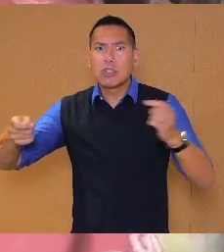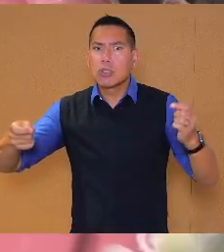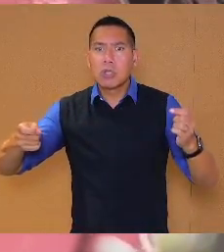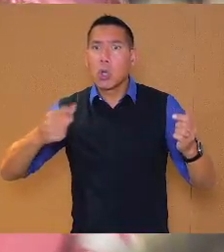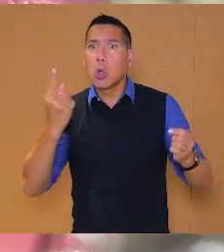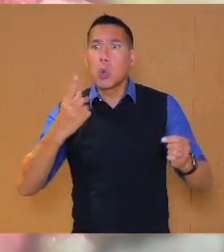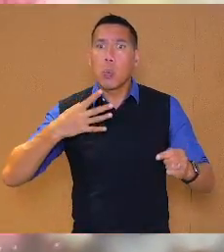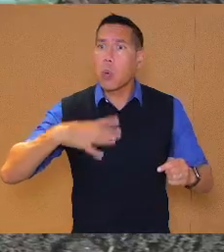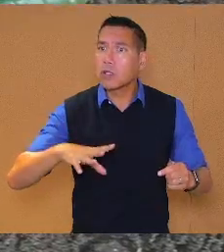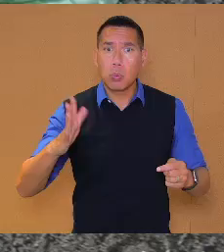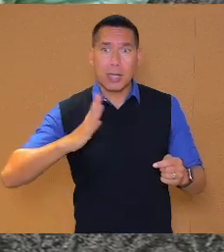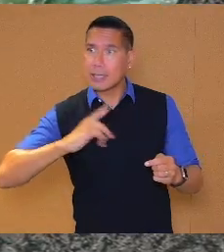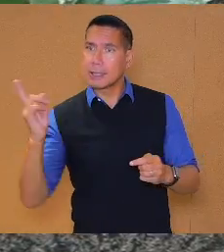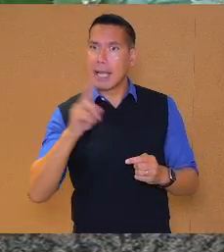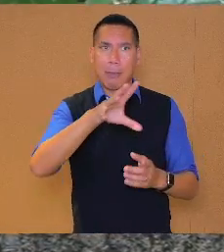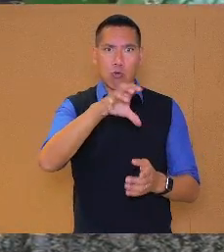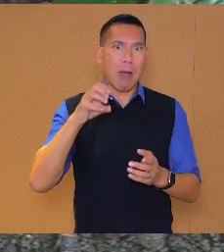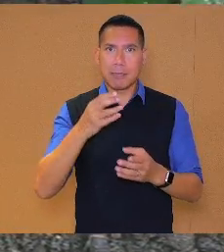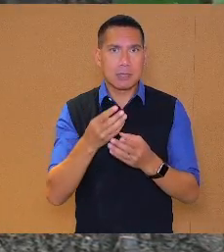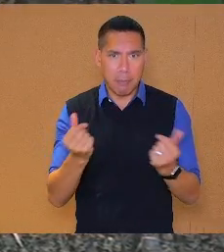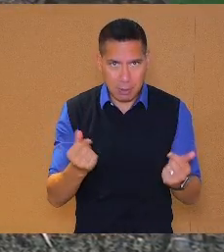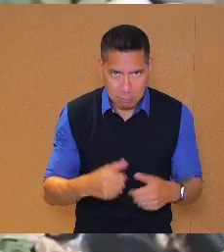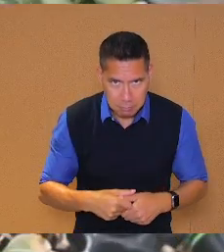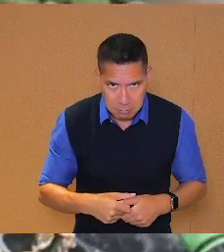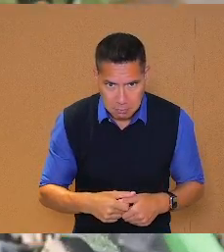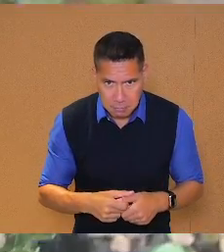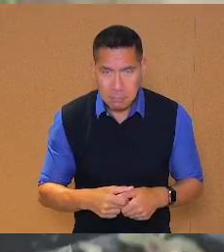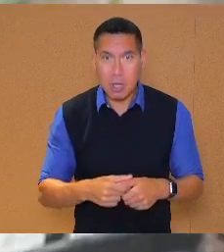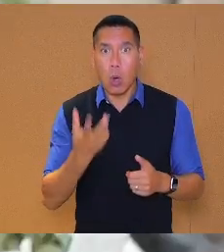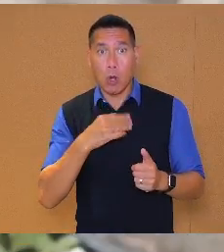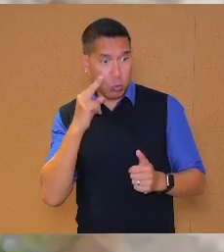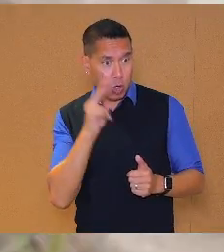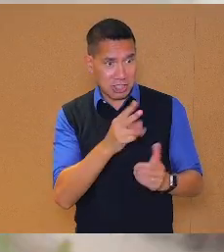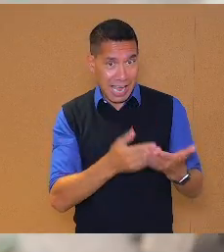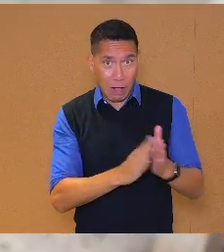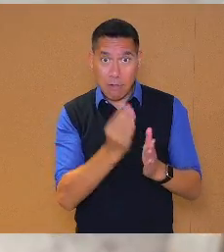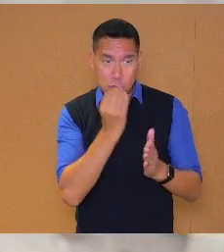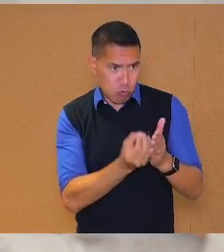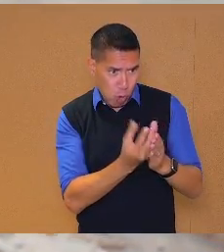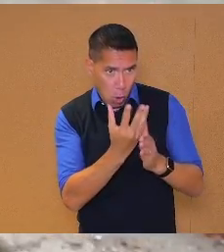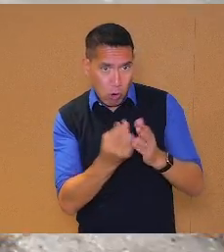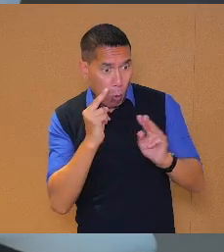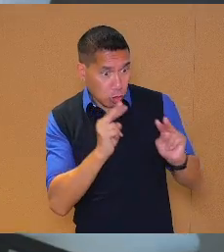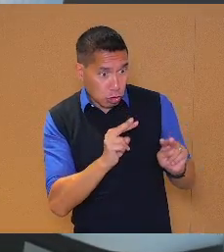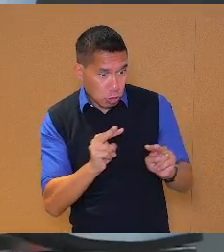amongst neighbours, whoever wants or needs.